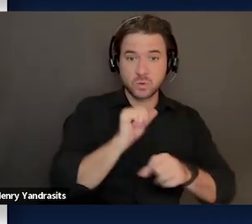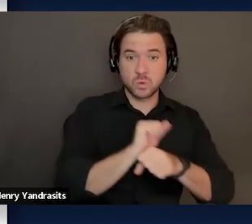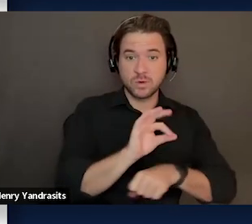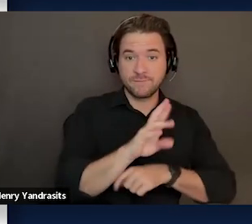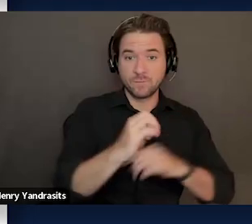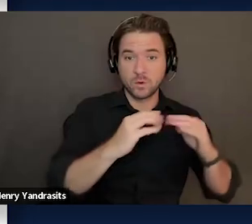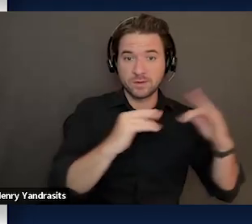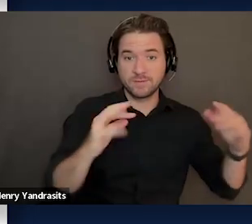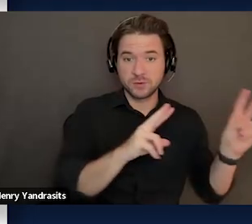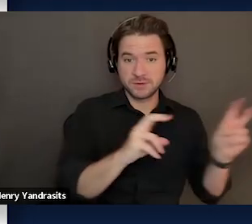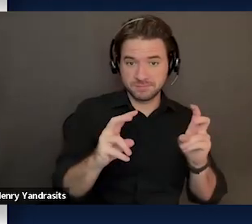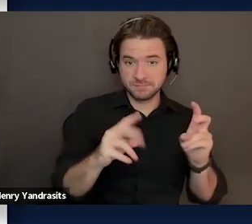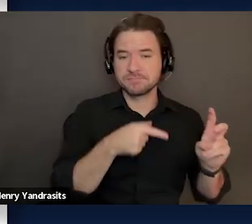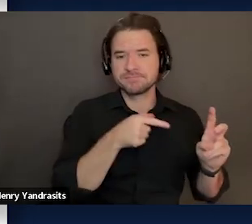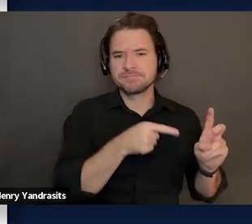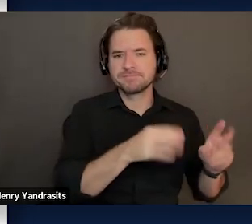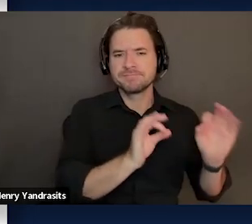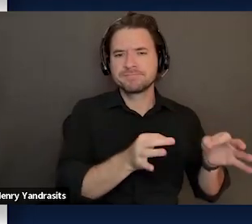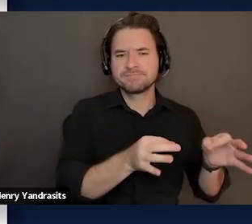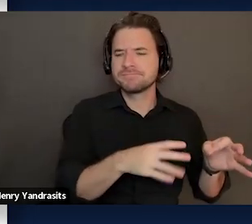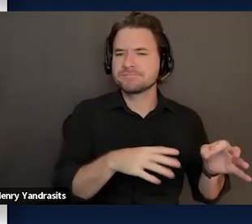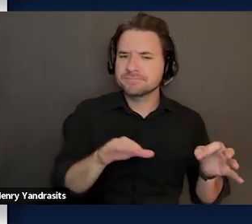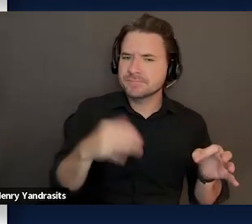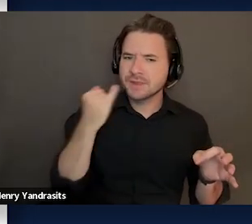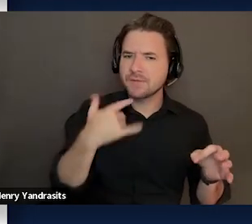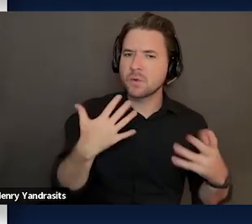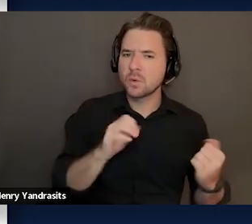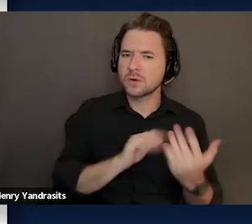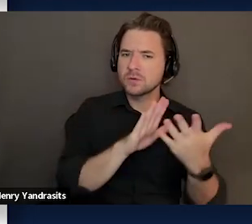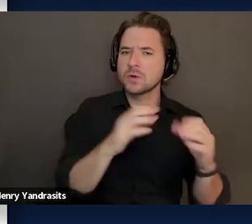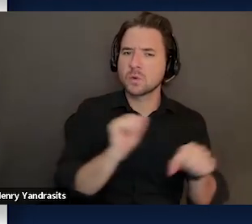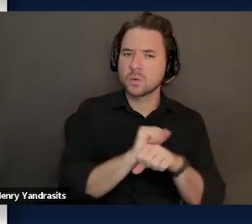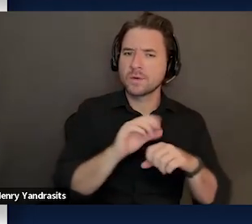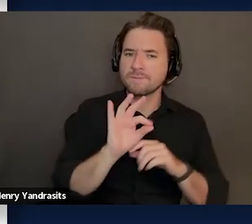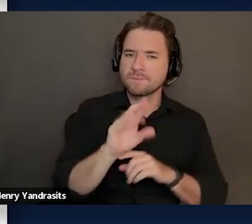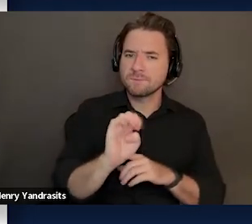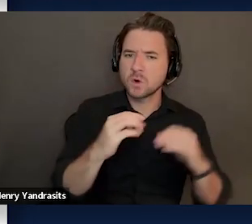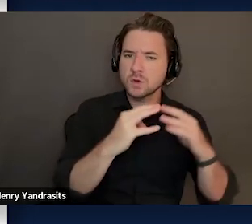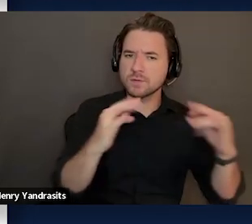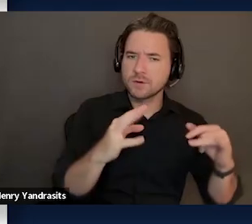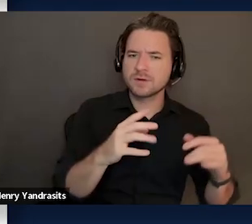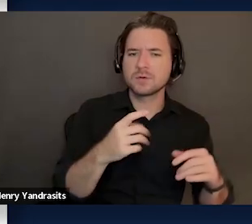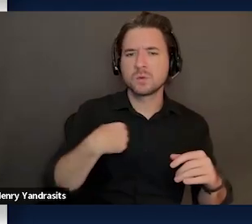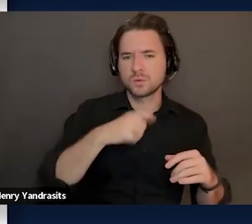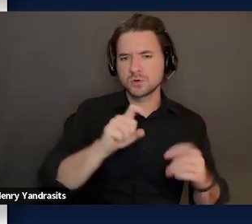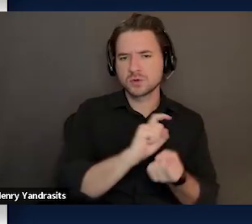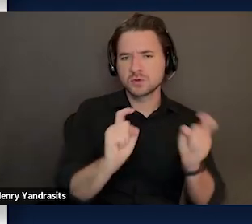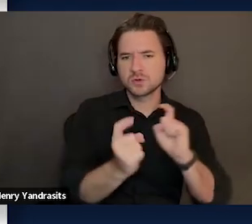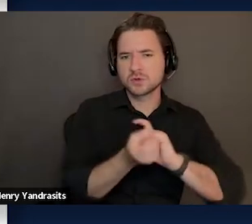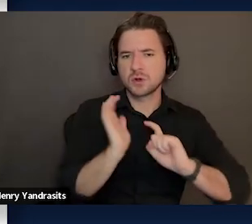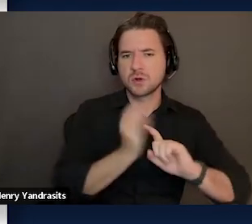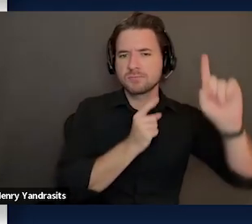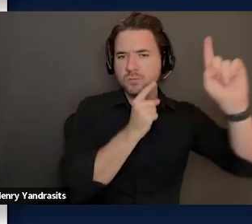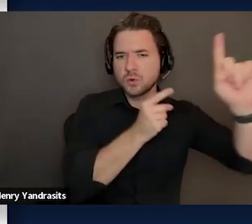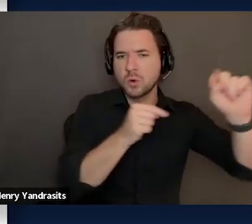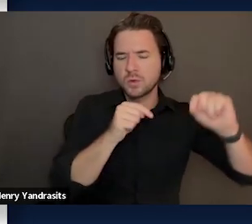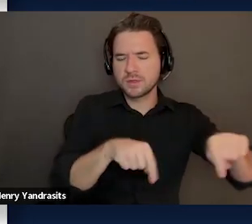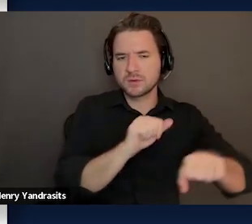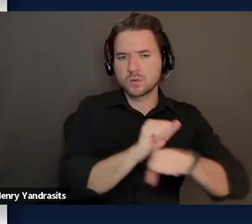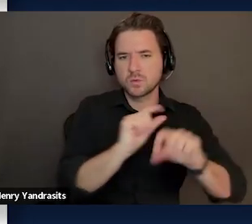So, uh, this workgroup decided, uh, if we're gonna address workforce diversity, we really need to change the charge of our work group to consider other issues.